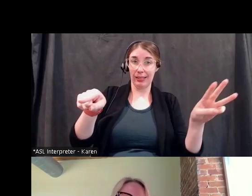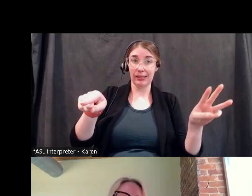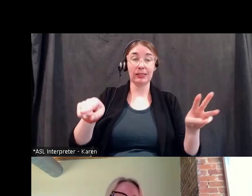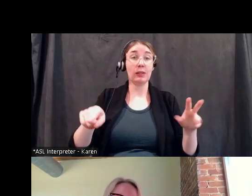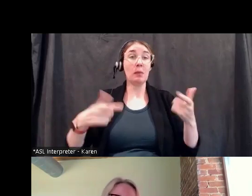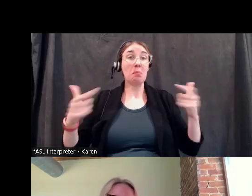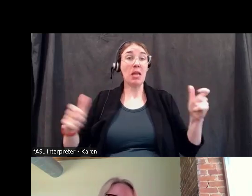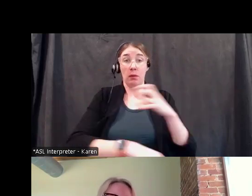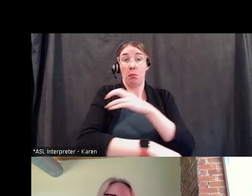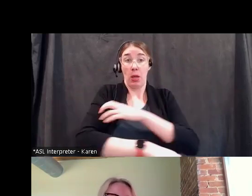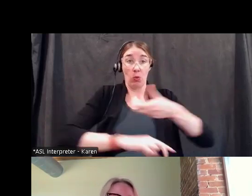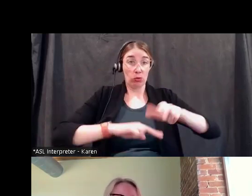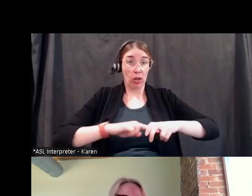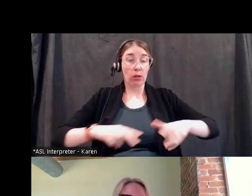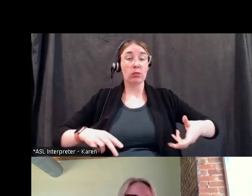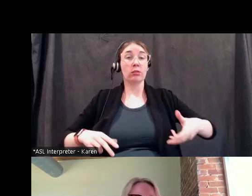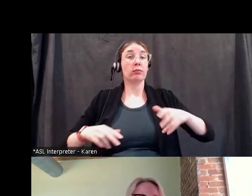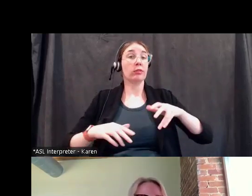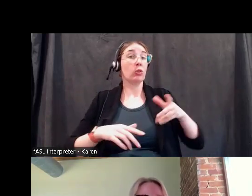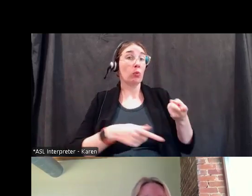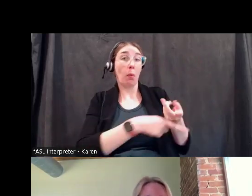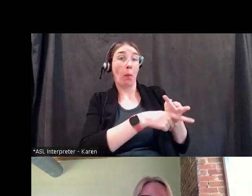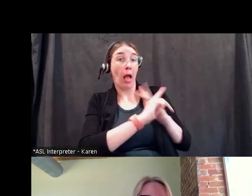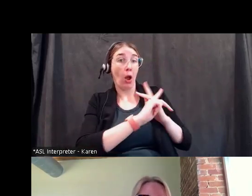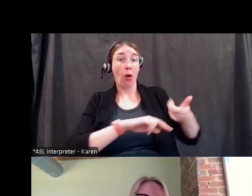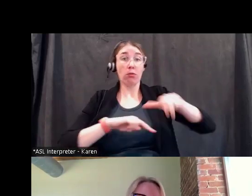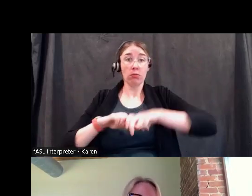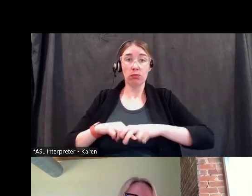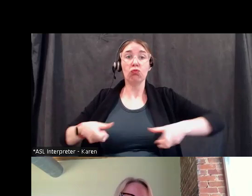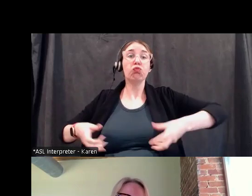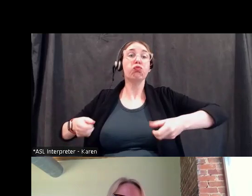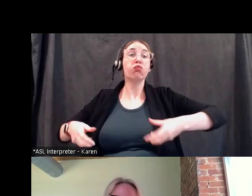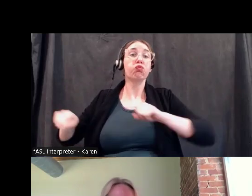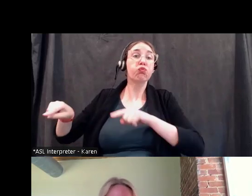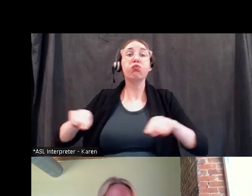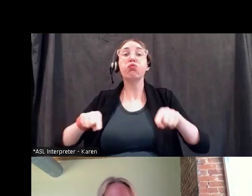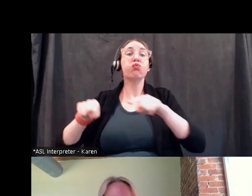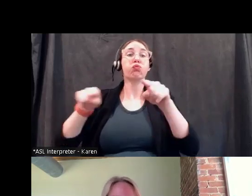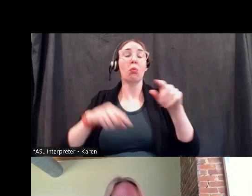actually borrow when you're going to the park. So far we have 12 participating parks throughout